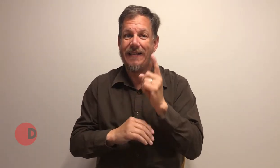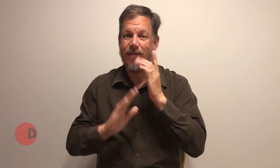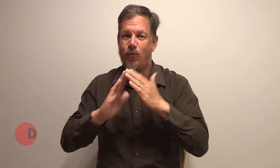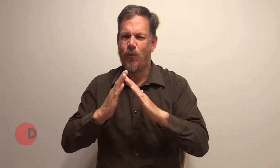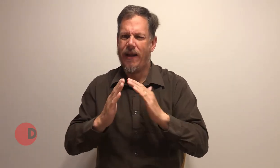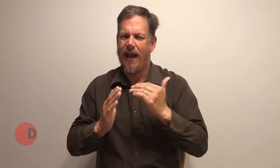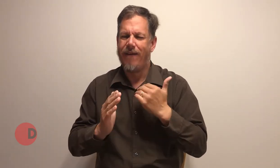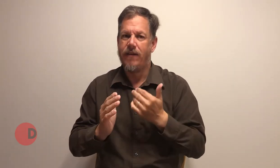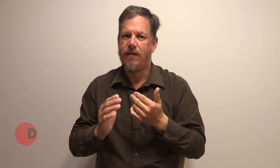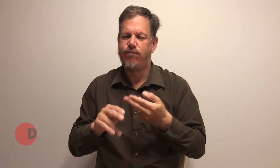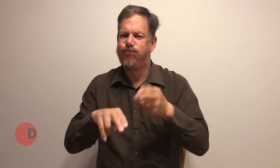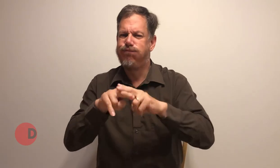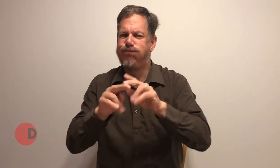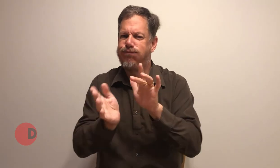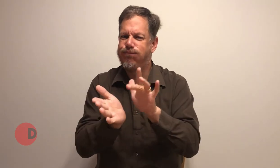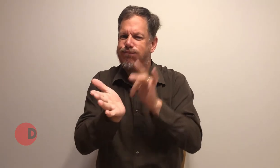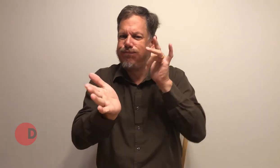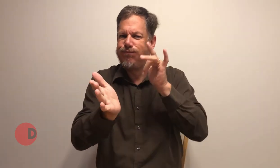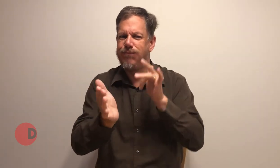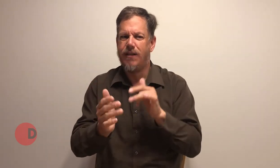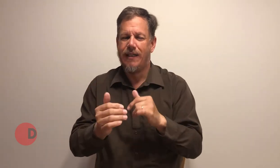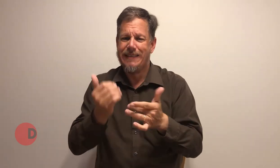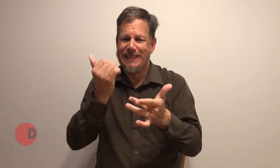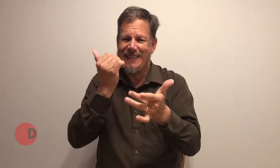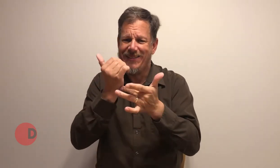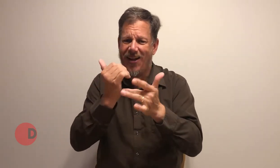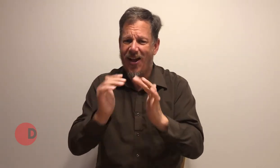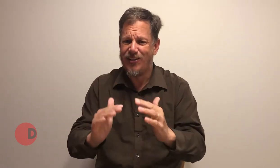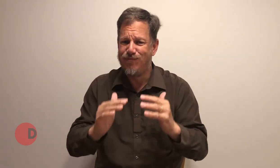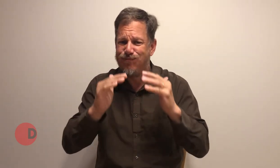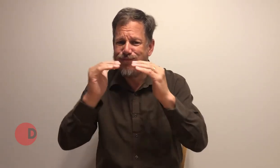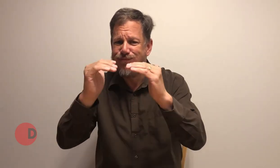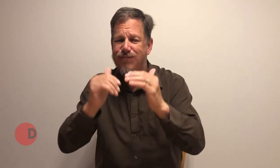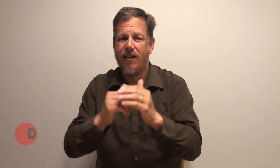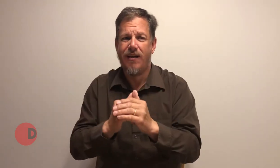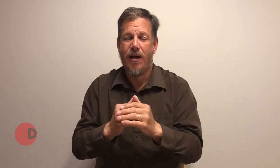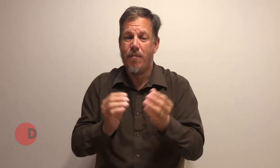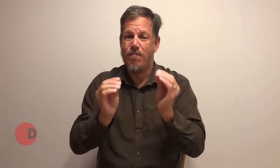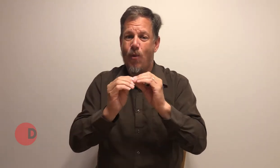Today, the Deaf community has increased benefits...